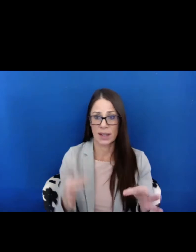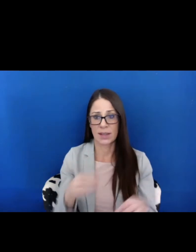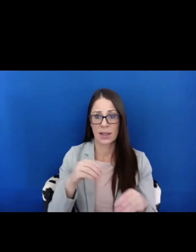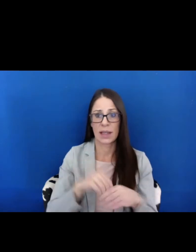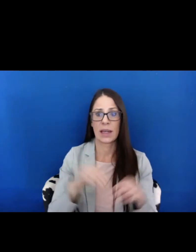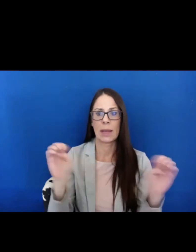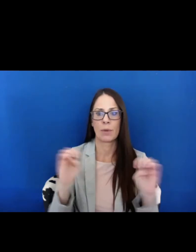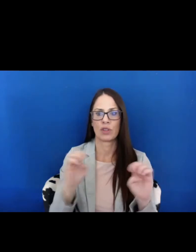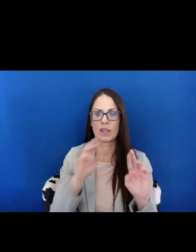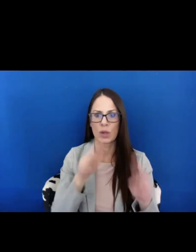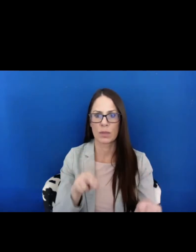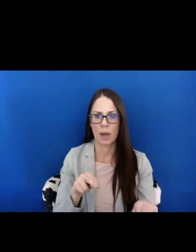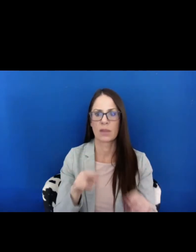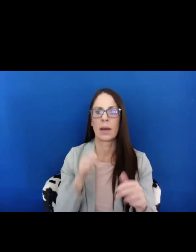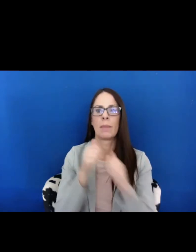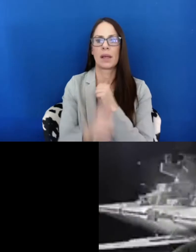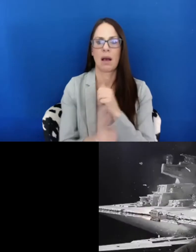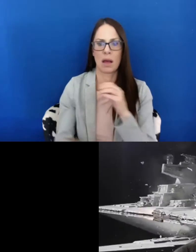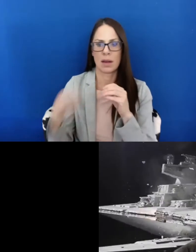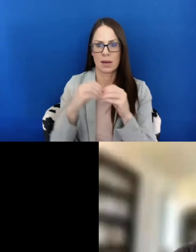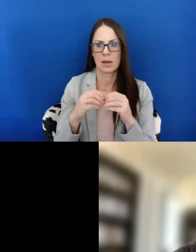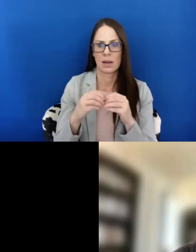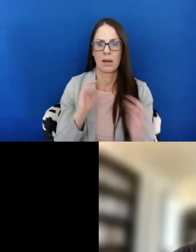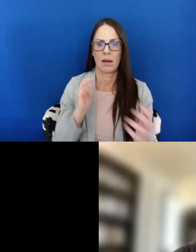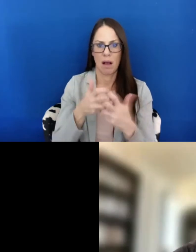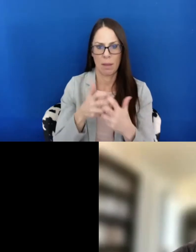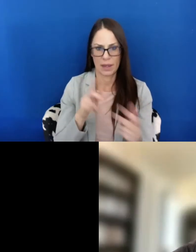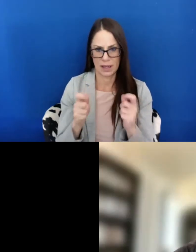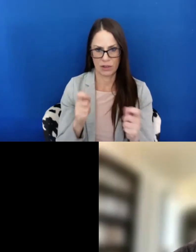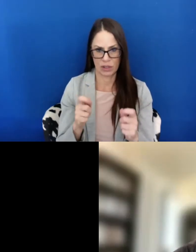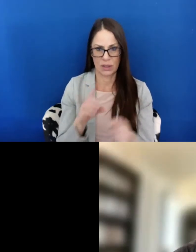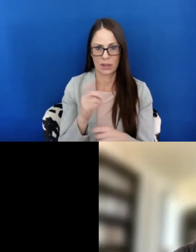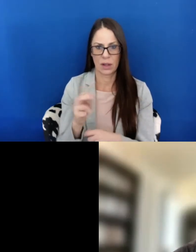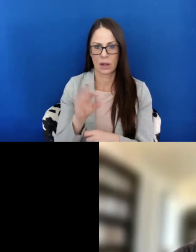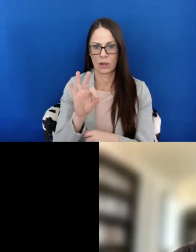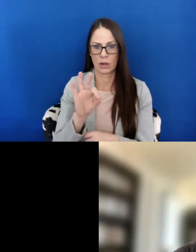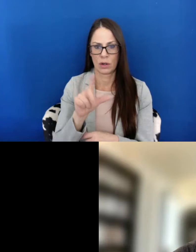response, beyond accommodations. 15:27:38 Dr. Flowers is a professorial lecture